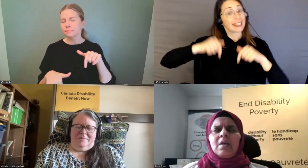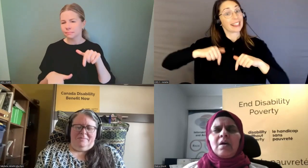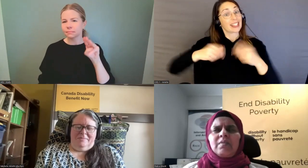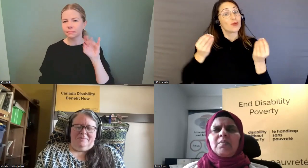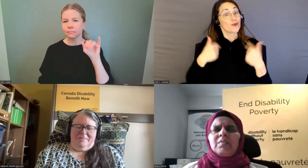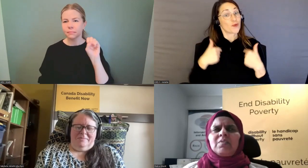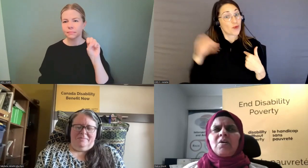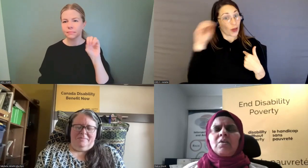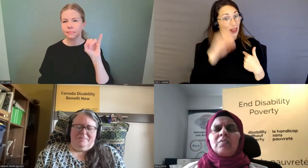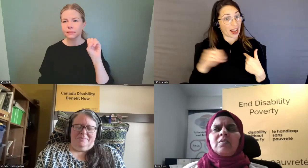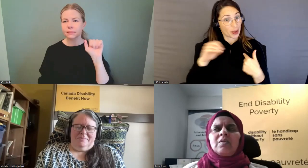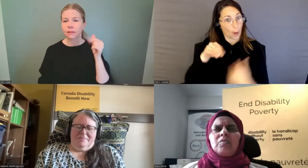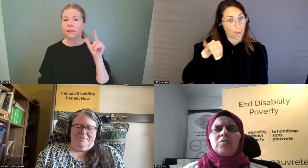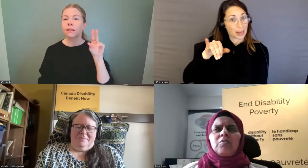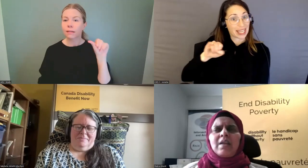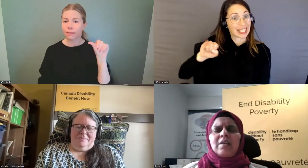OF THE MISSISSAUGAS OF THE NEW CREDIT.